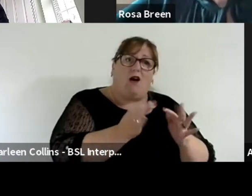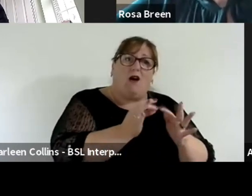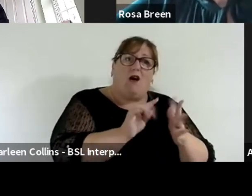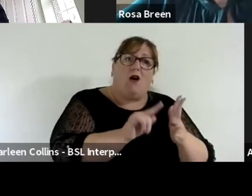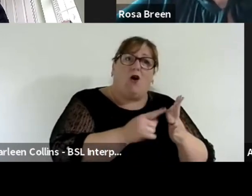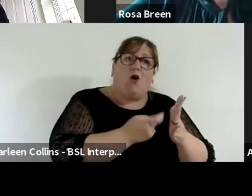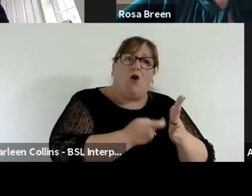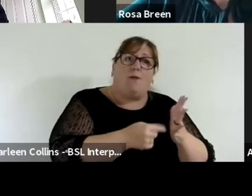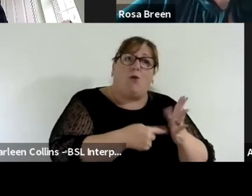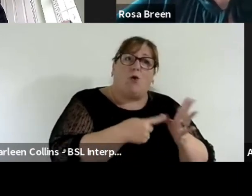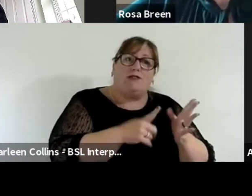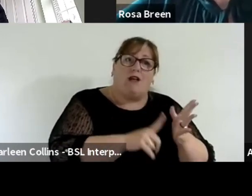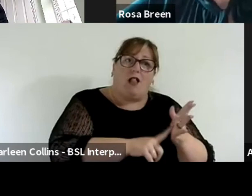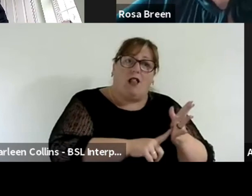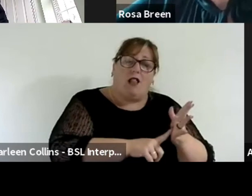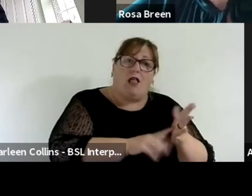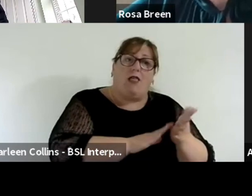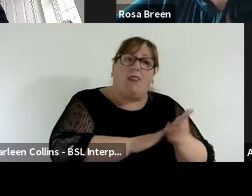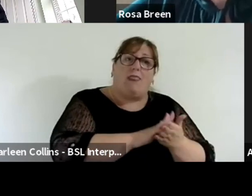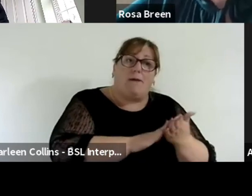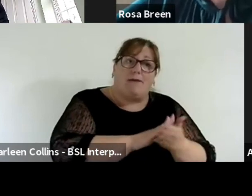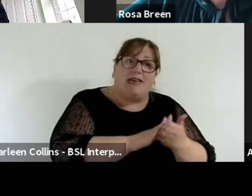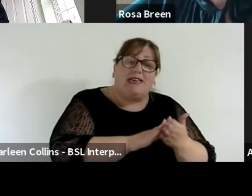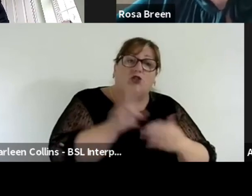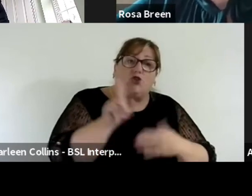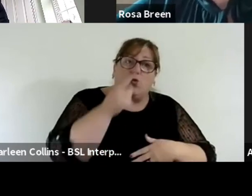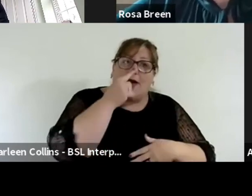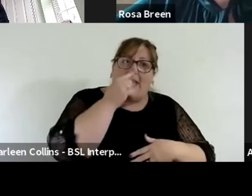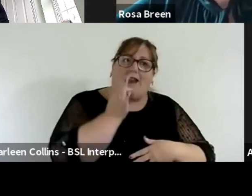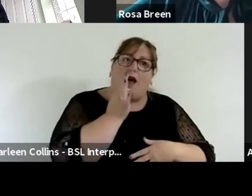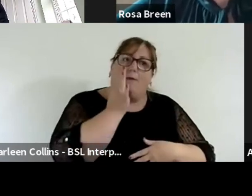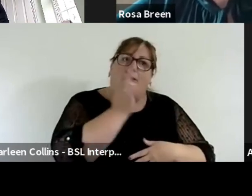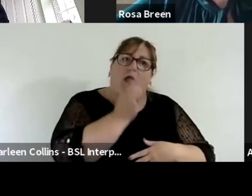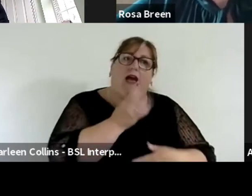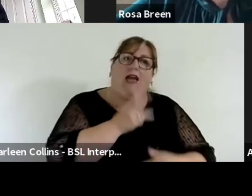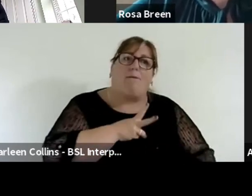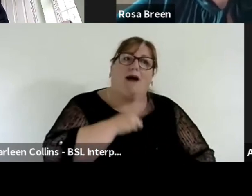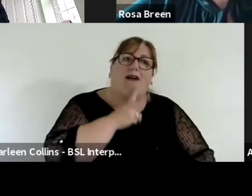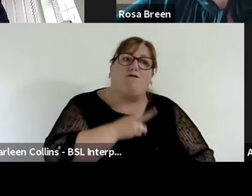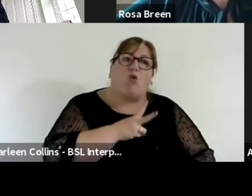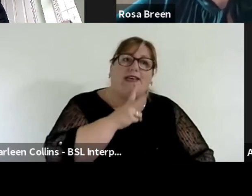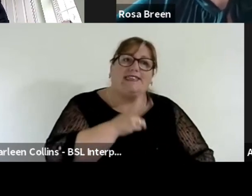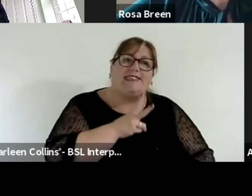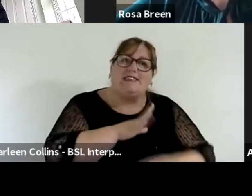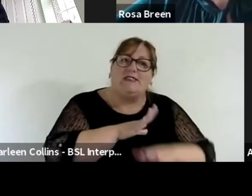In terms of a hidden disability such as dyslexia there's all sorts of software we can provide access to via a portal.